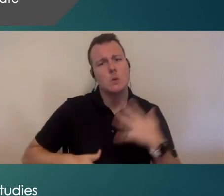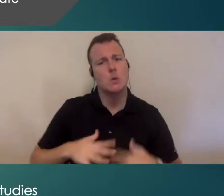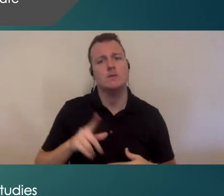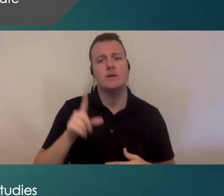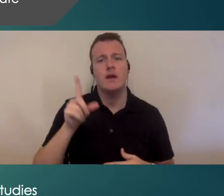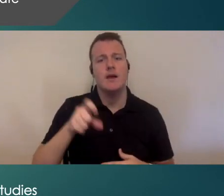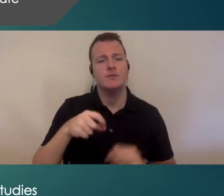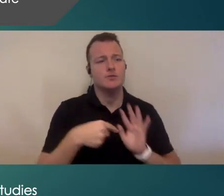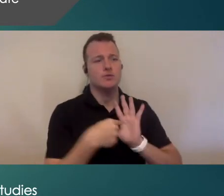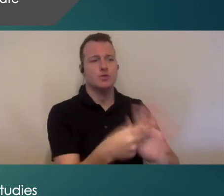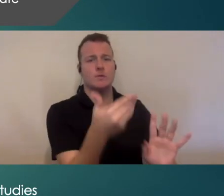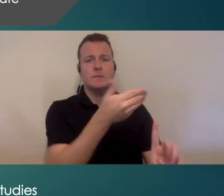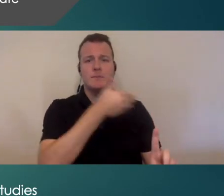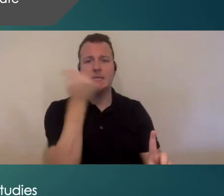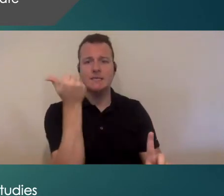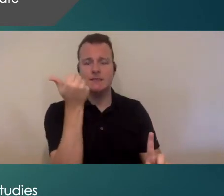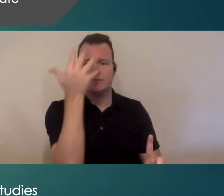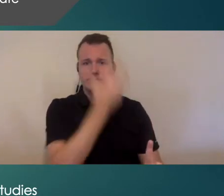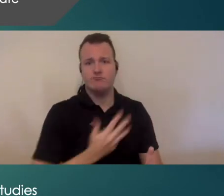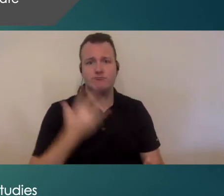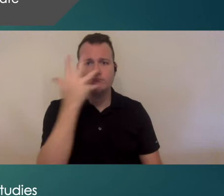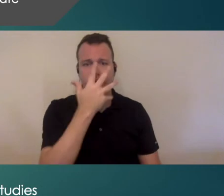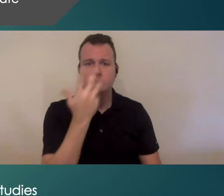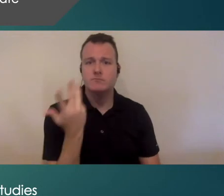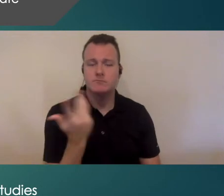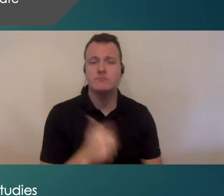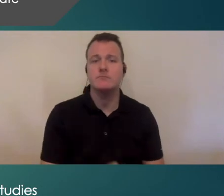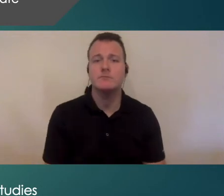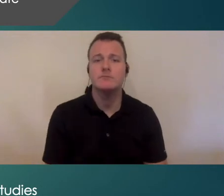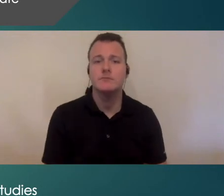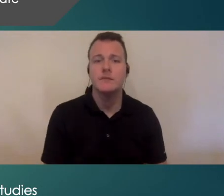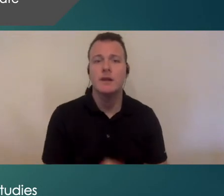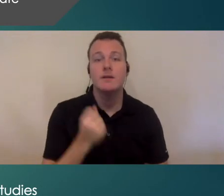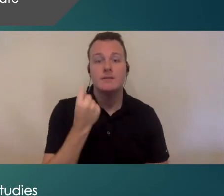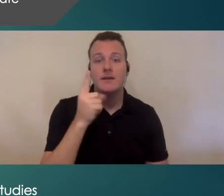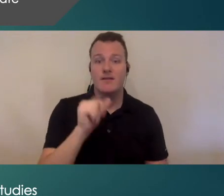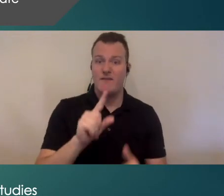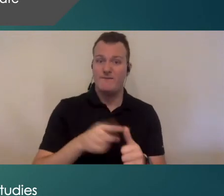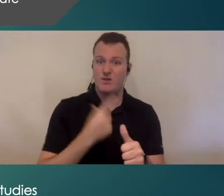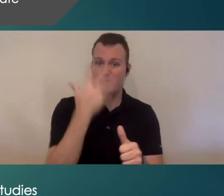can put your best foot forward, and obviously that initial appearance is